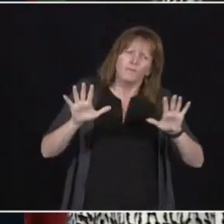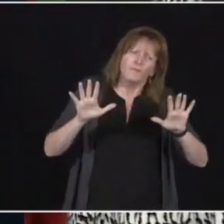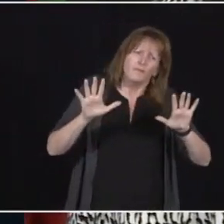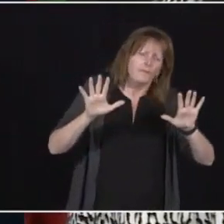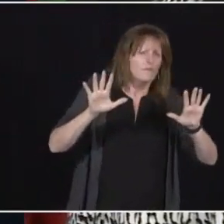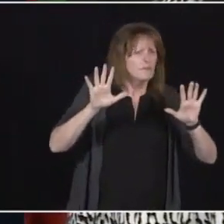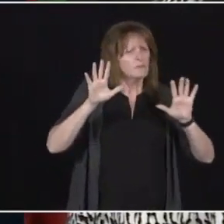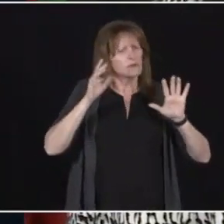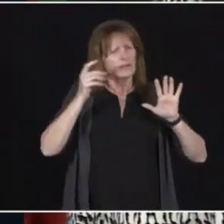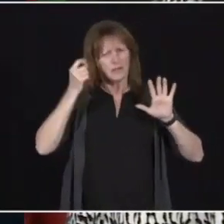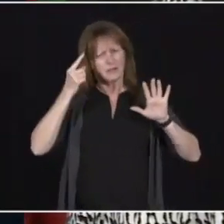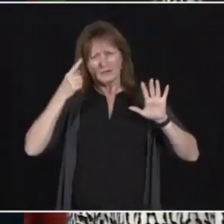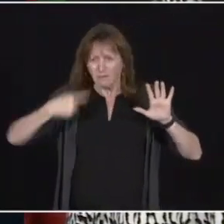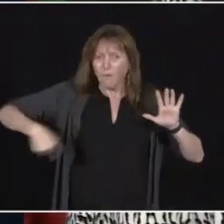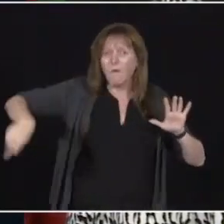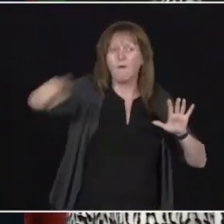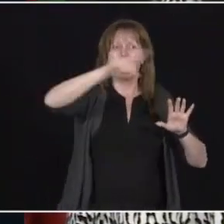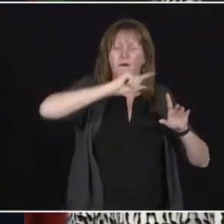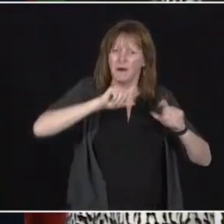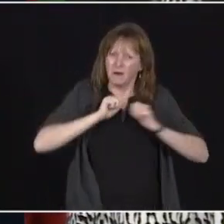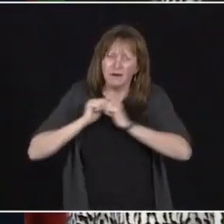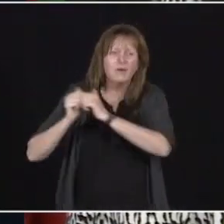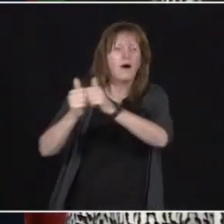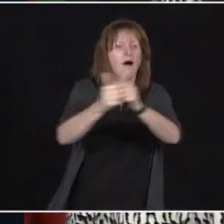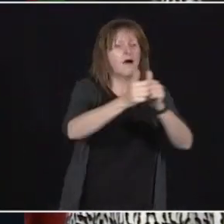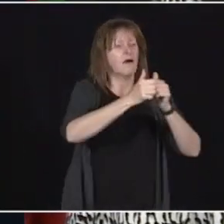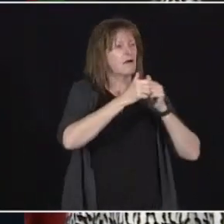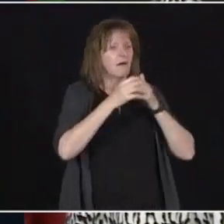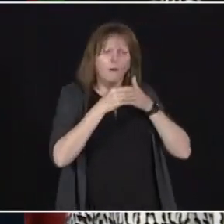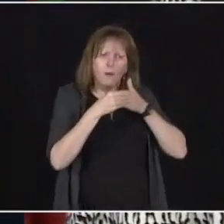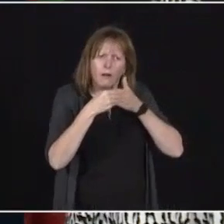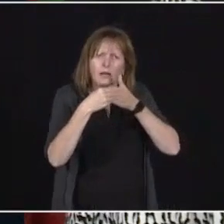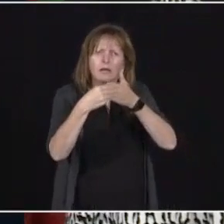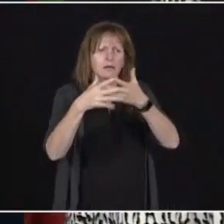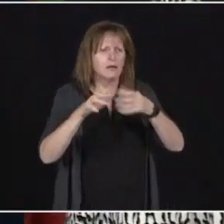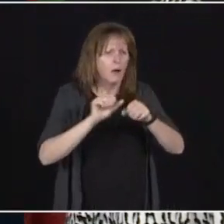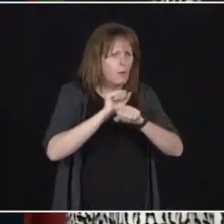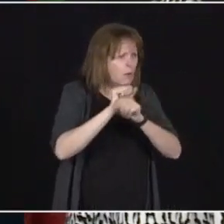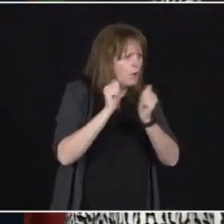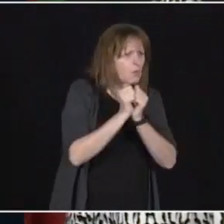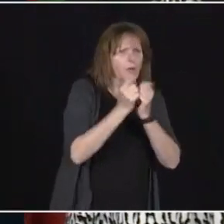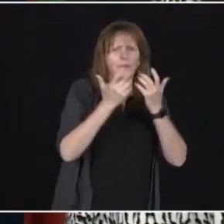It is up to all of us to lead , to work with all three levels of government, to